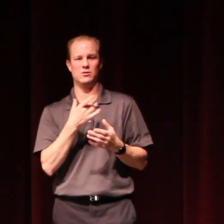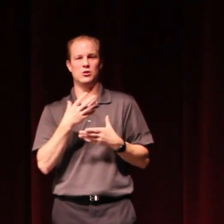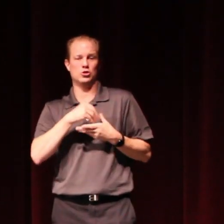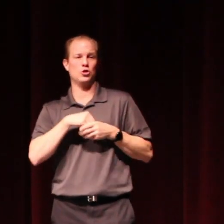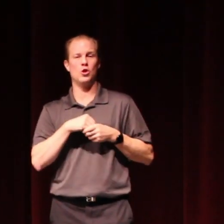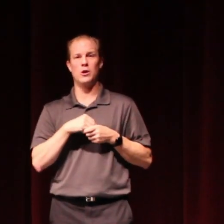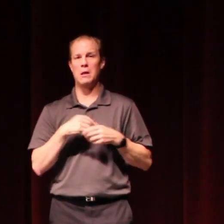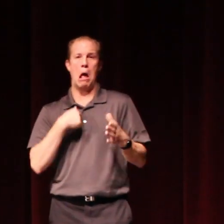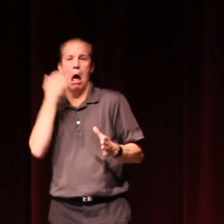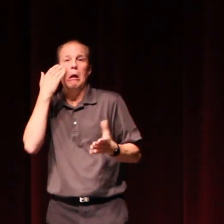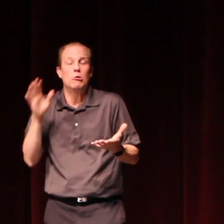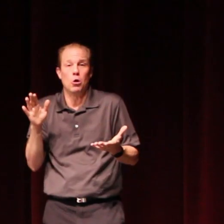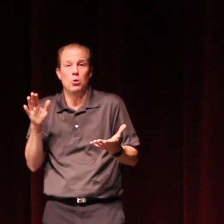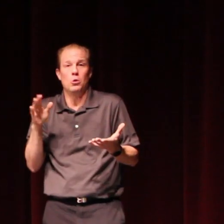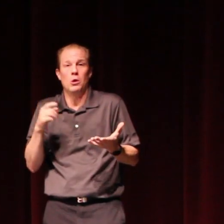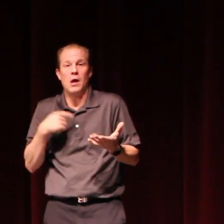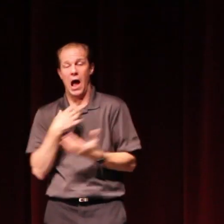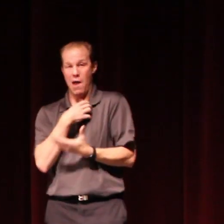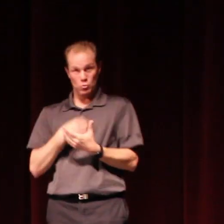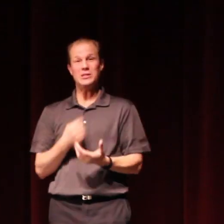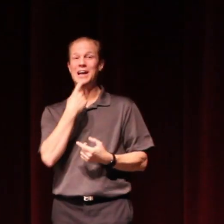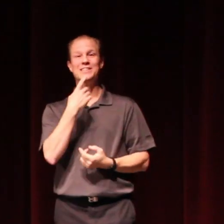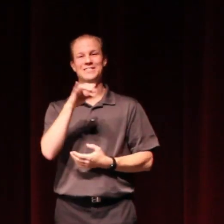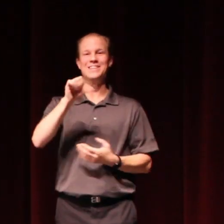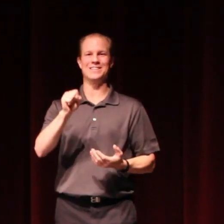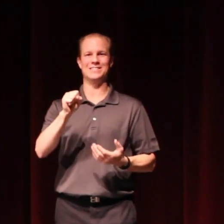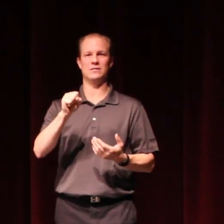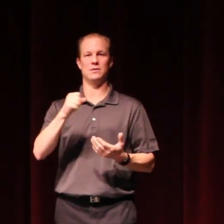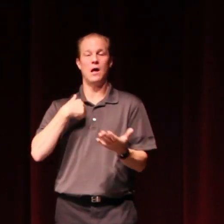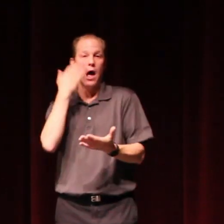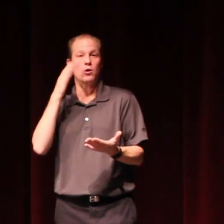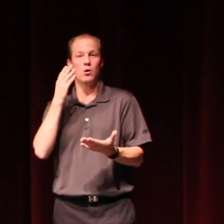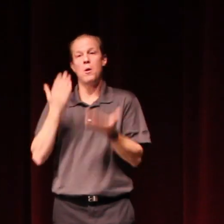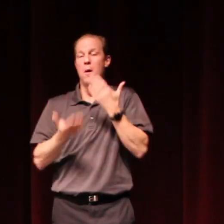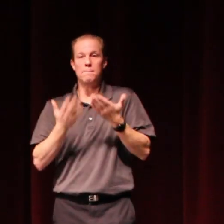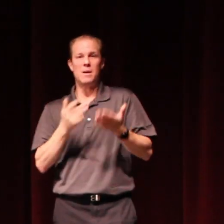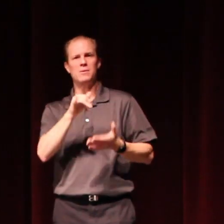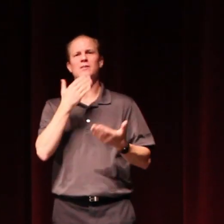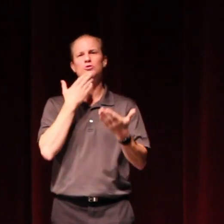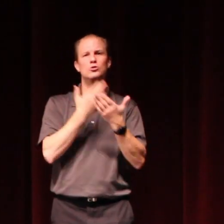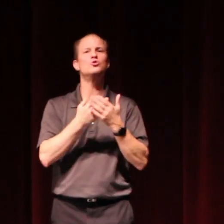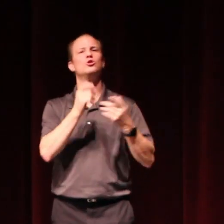I could say yes. I don't know. Maybe? Maybe that's a good question. Maybe we should have